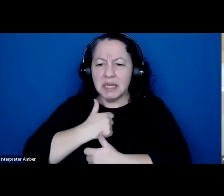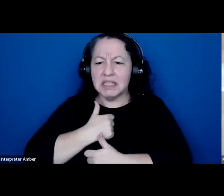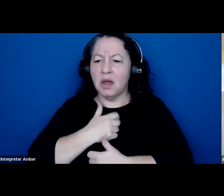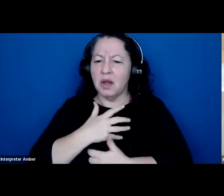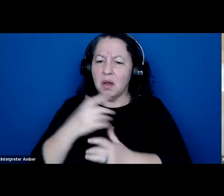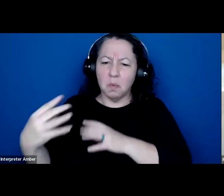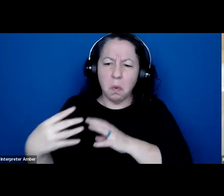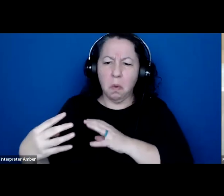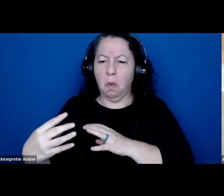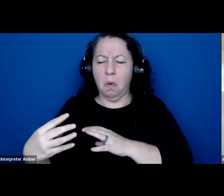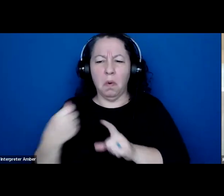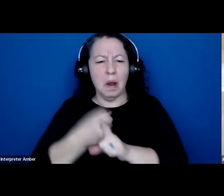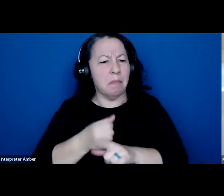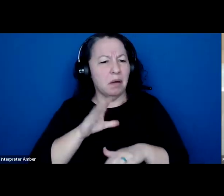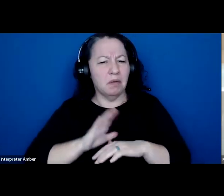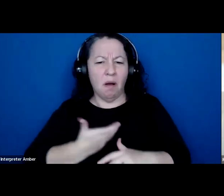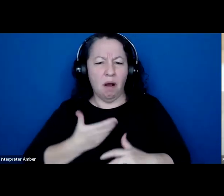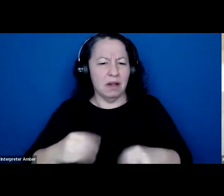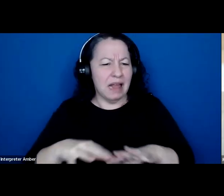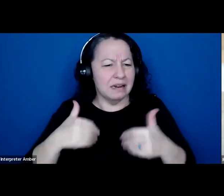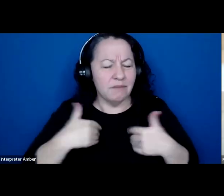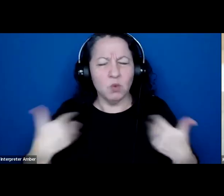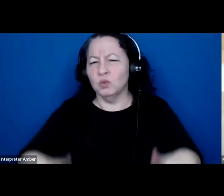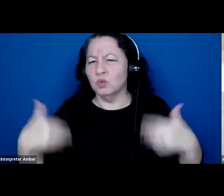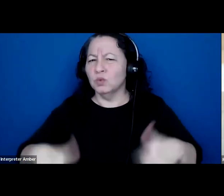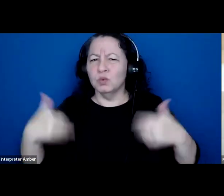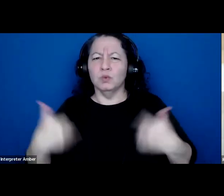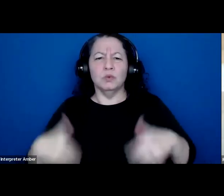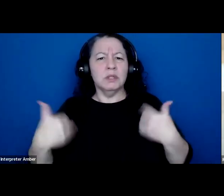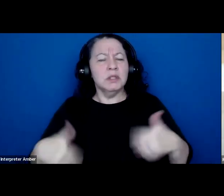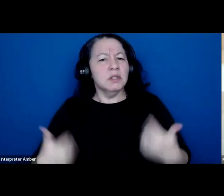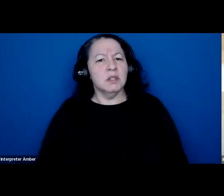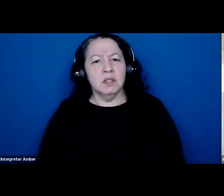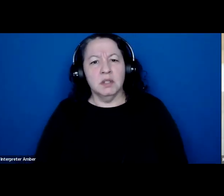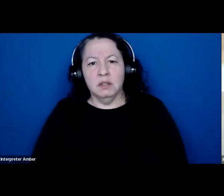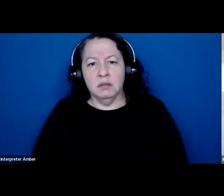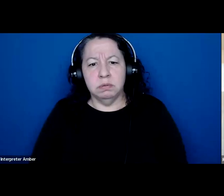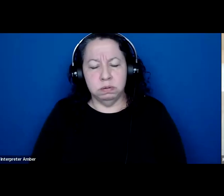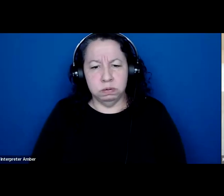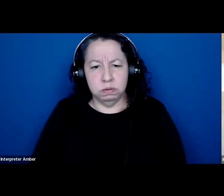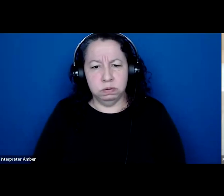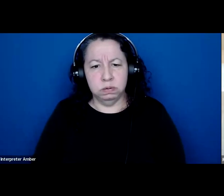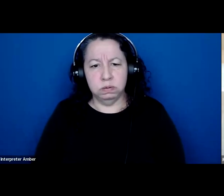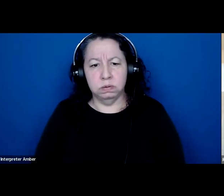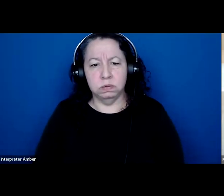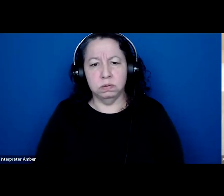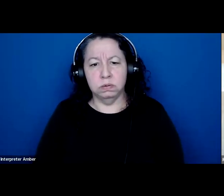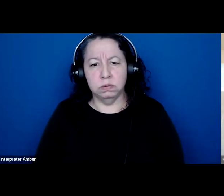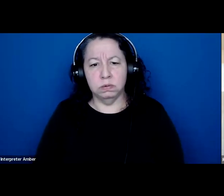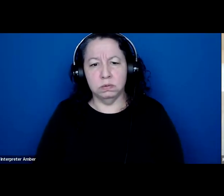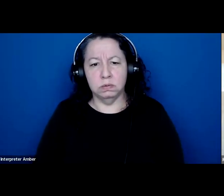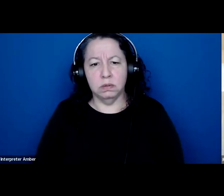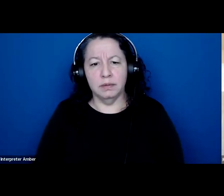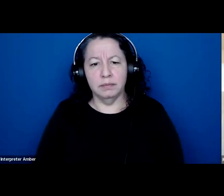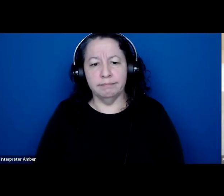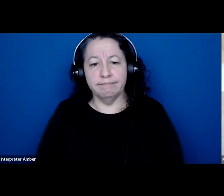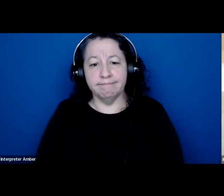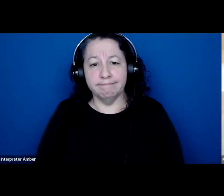you know.